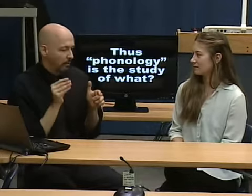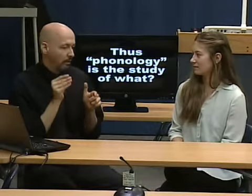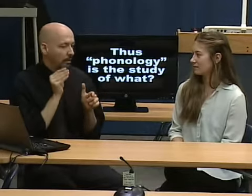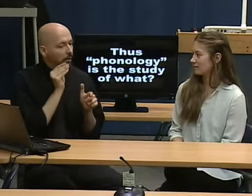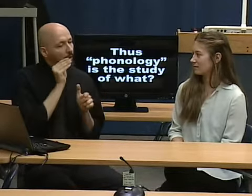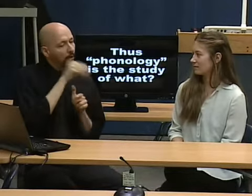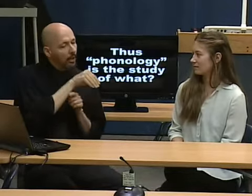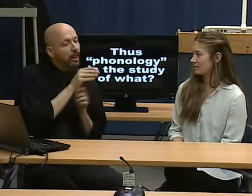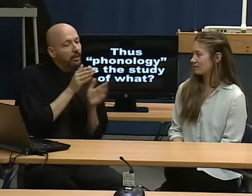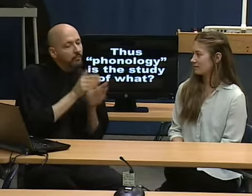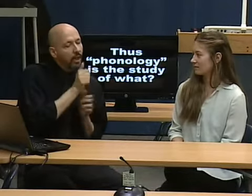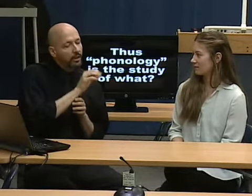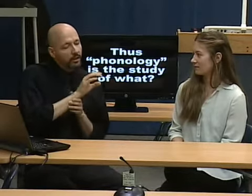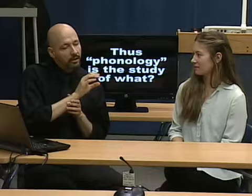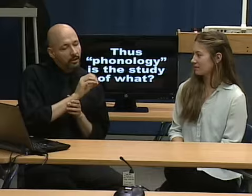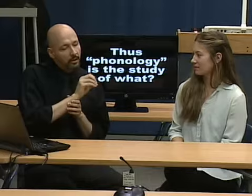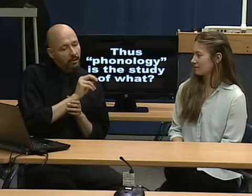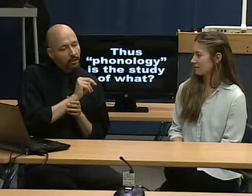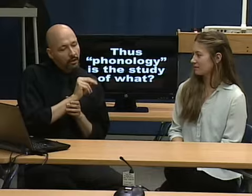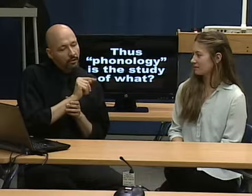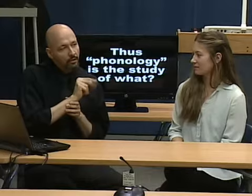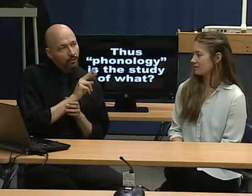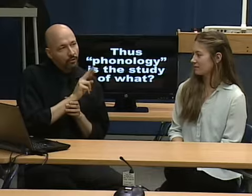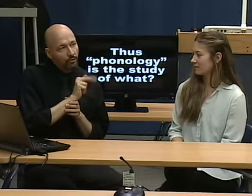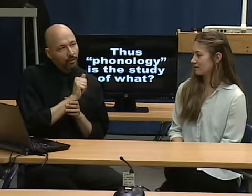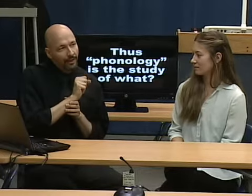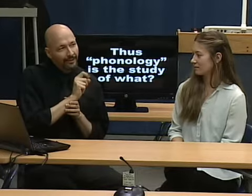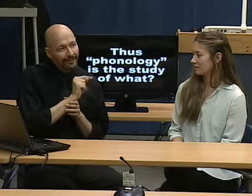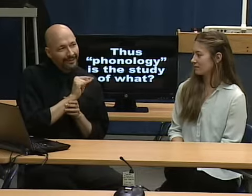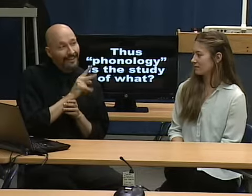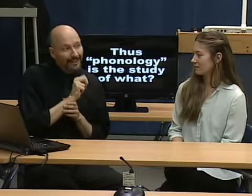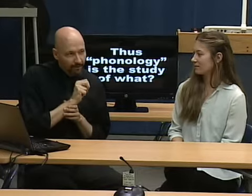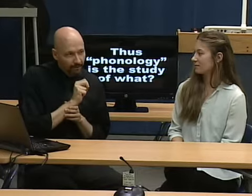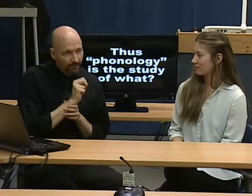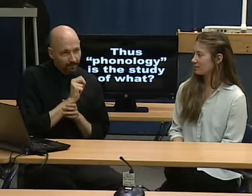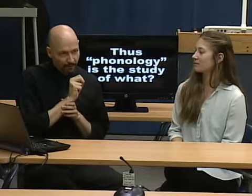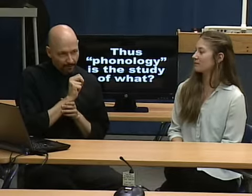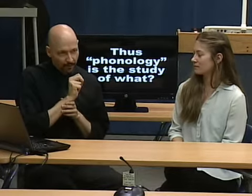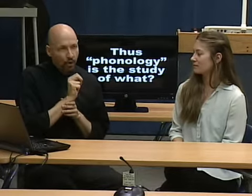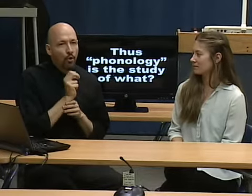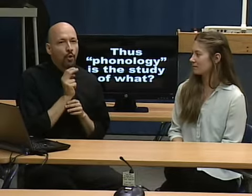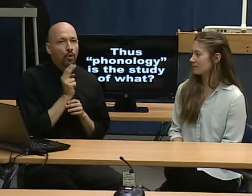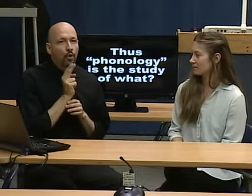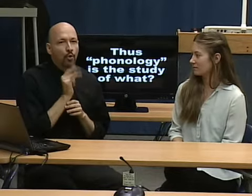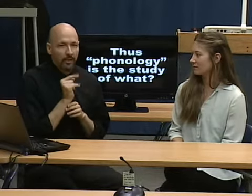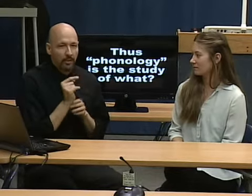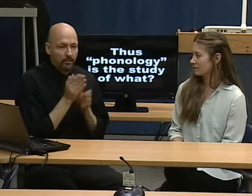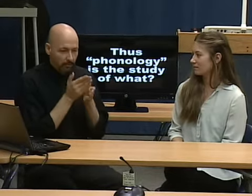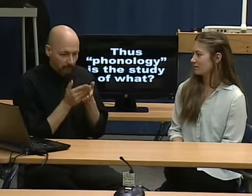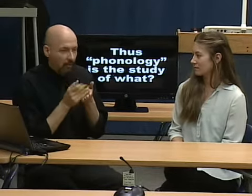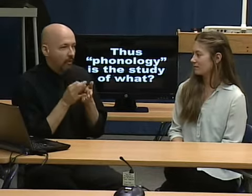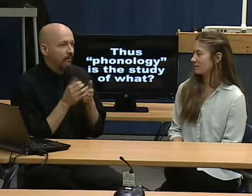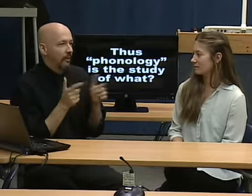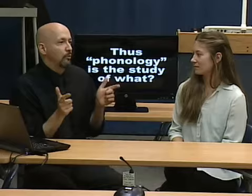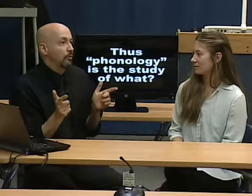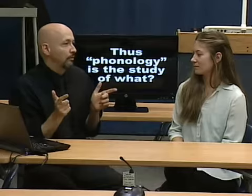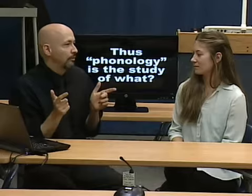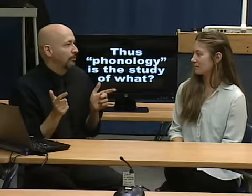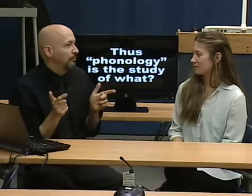The smallest C-O-N-T-R-A-S-T-I-V-E units of language.